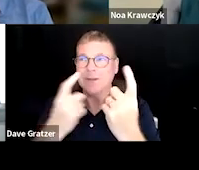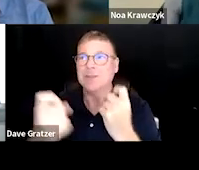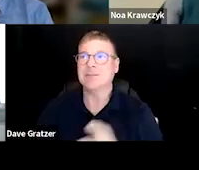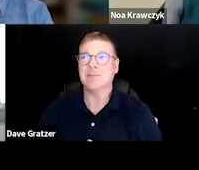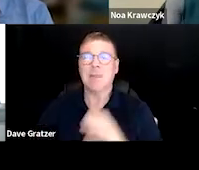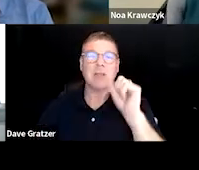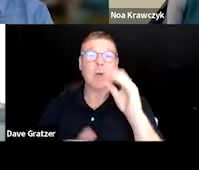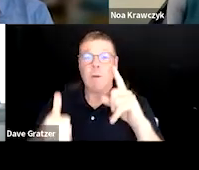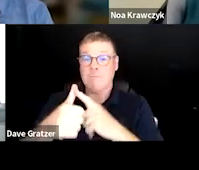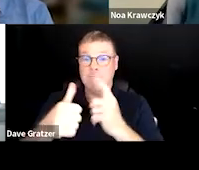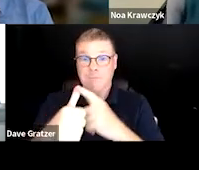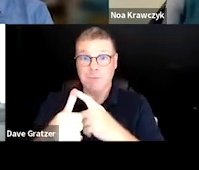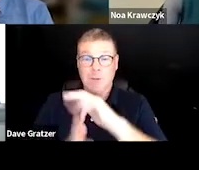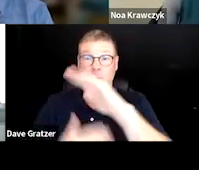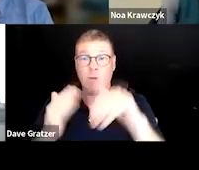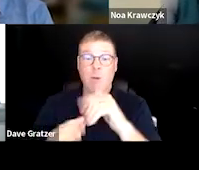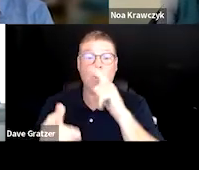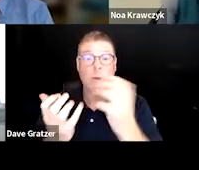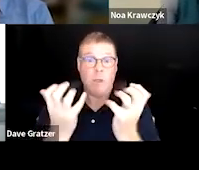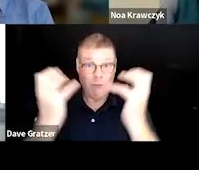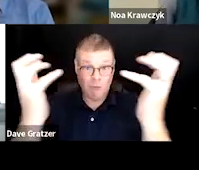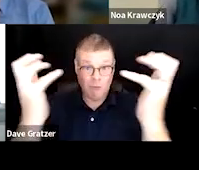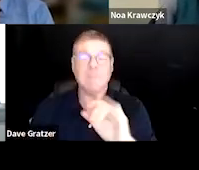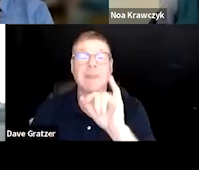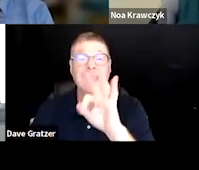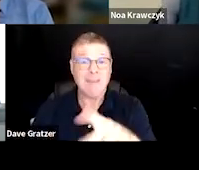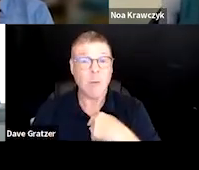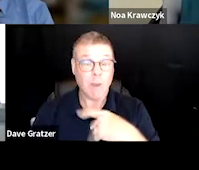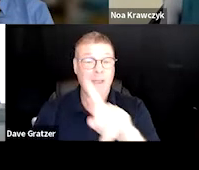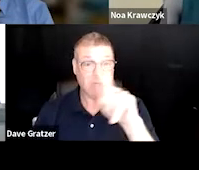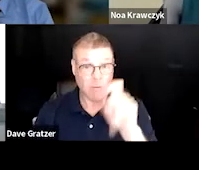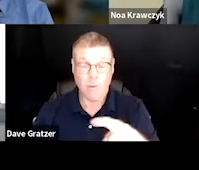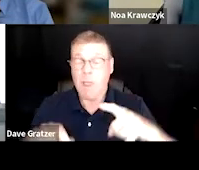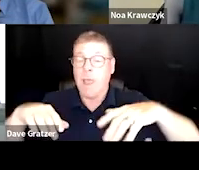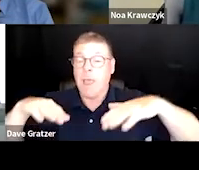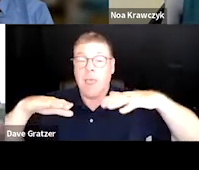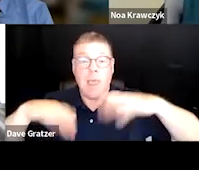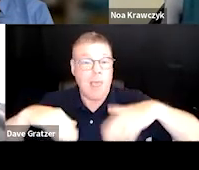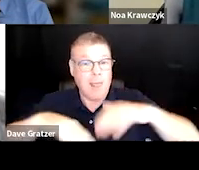So first of all, for those of you in the audience, if you have questions that you haven't submitted yet,